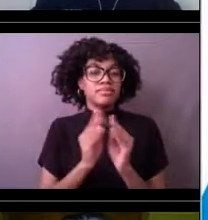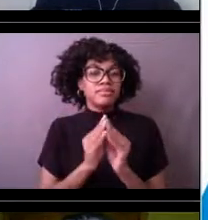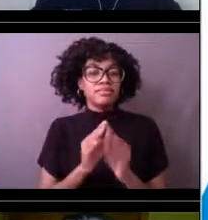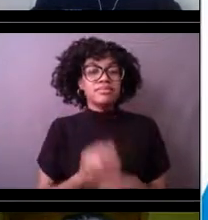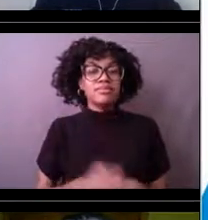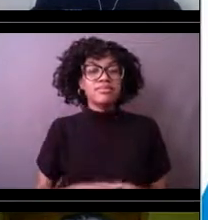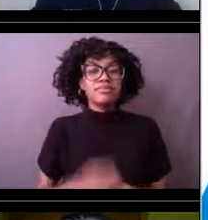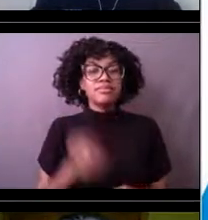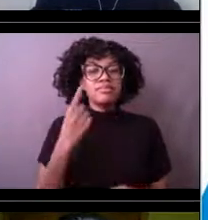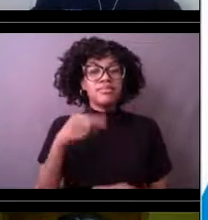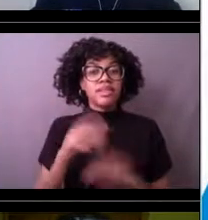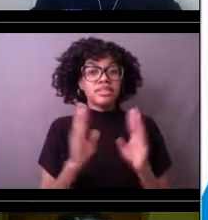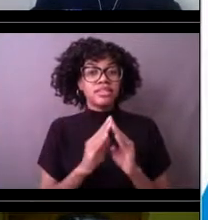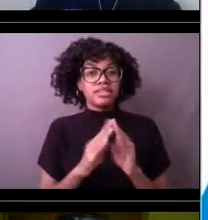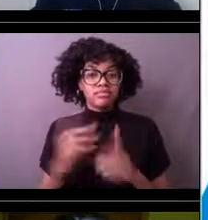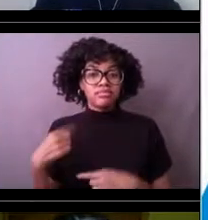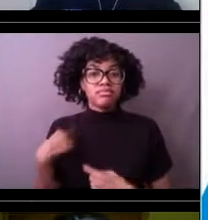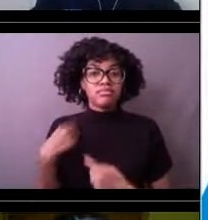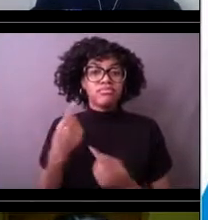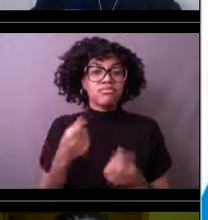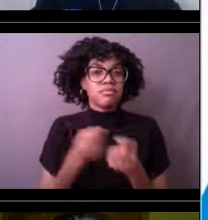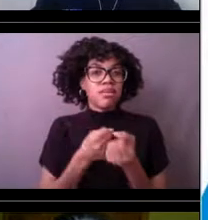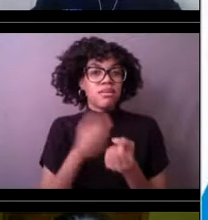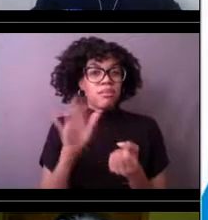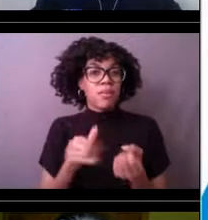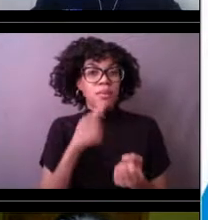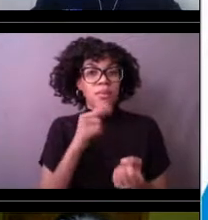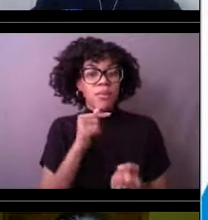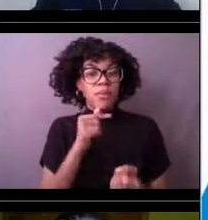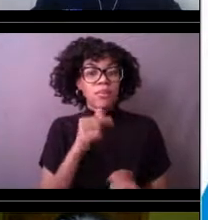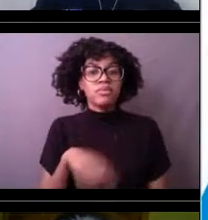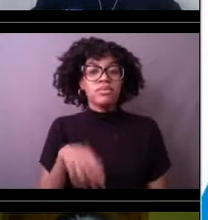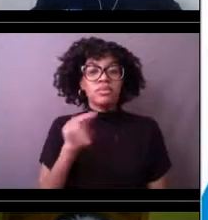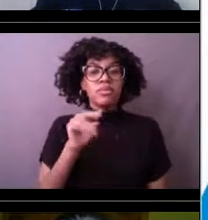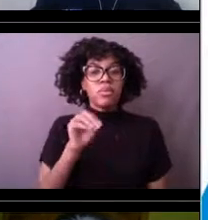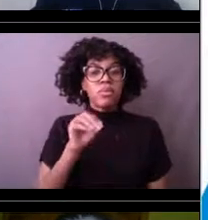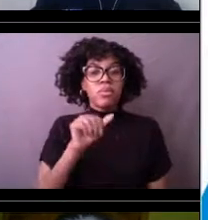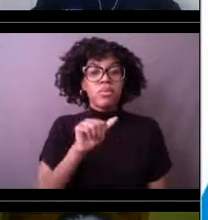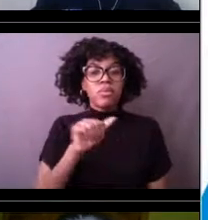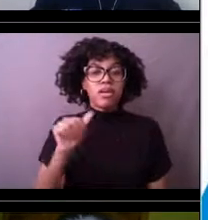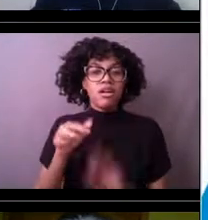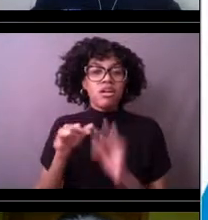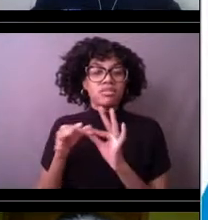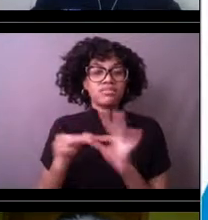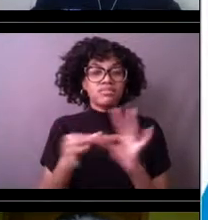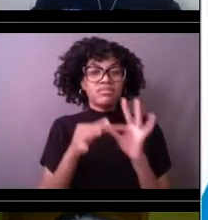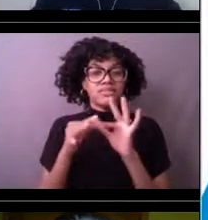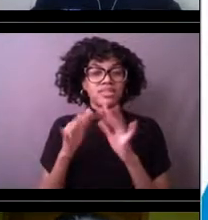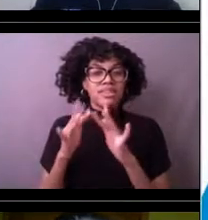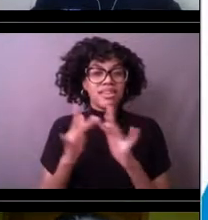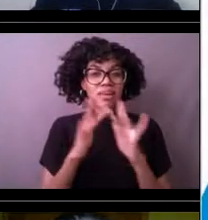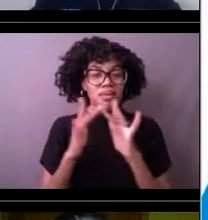by NOAA's regional collaboration network, where I work, which is spread across the country and helps connect people to all that NOAA does.